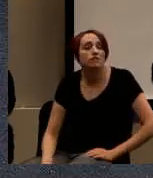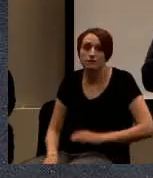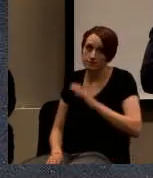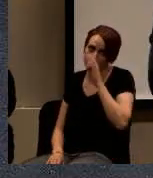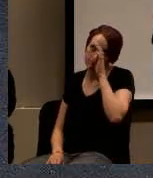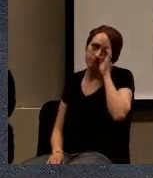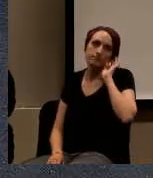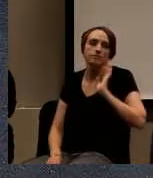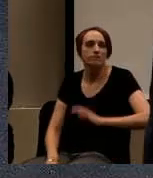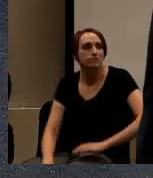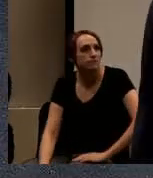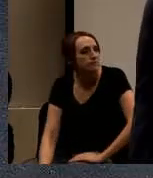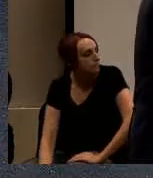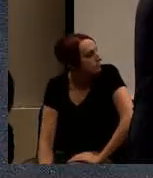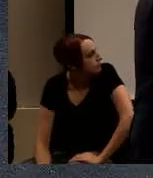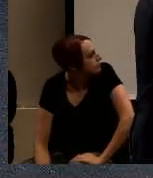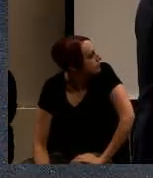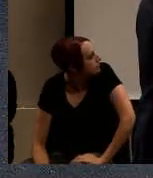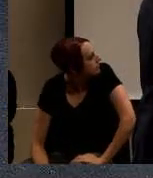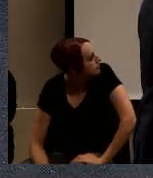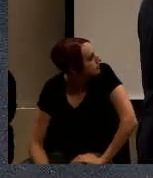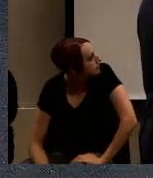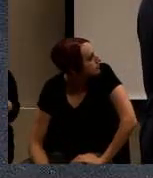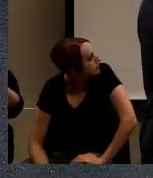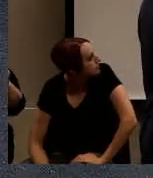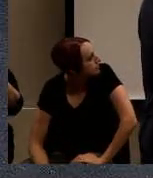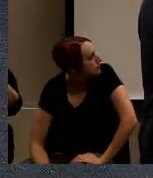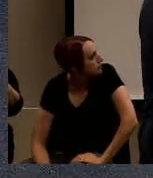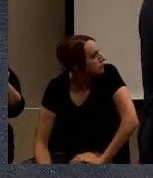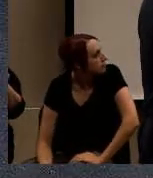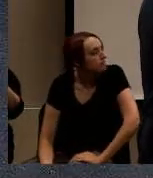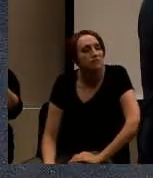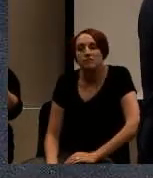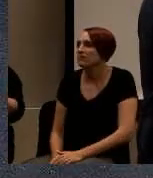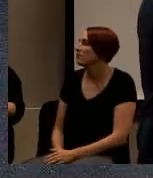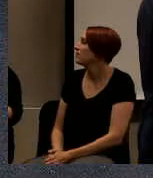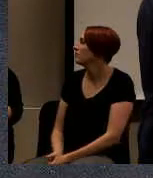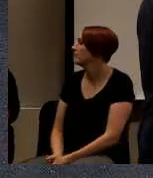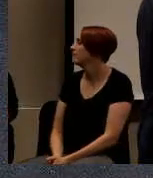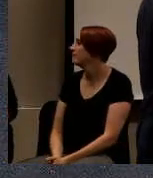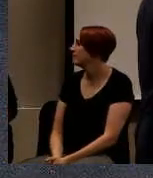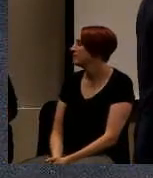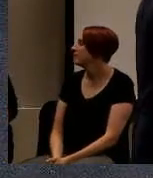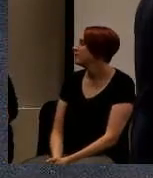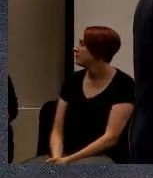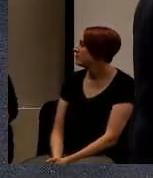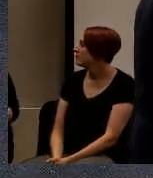that's very spread out. You see obviously a lot of dots around the Milwaukee